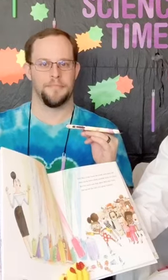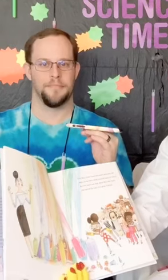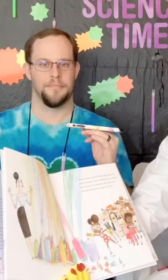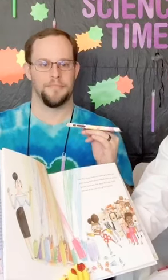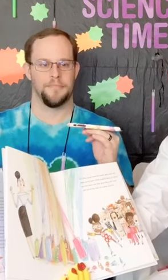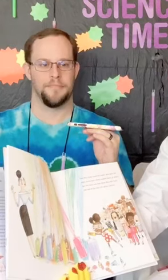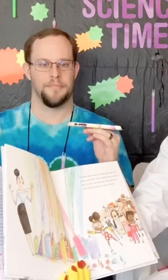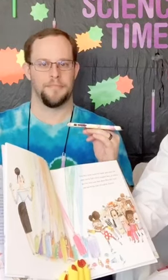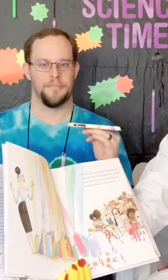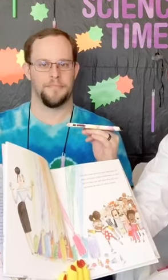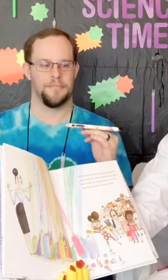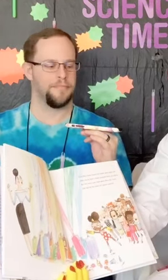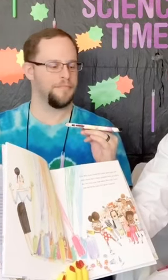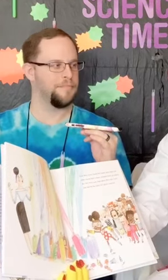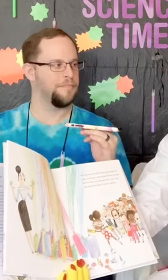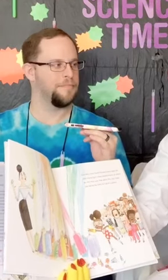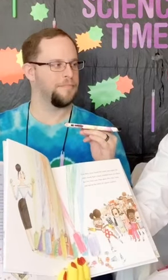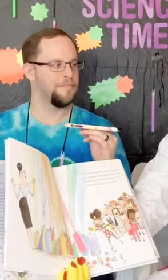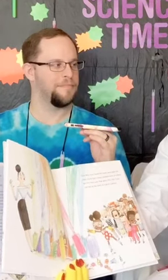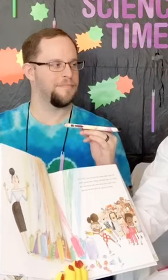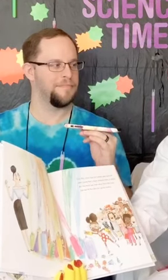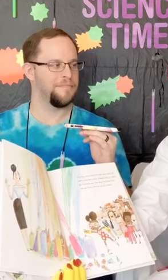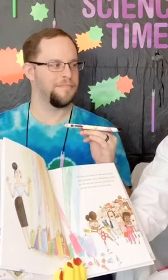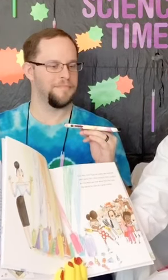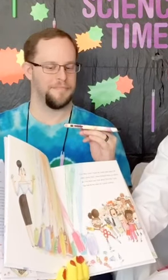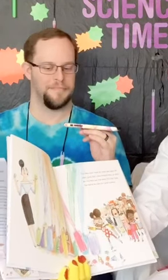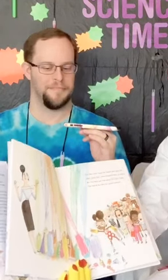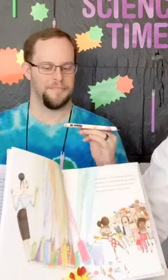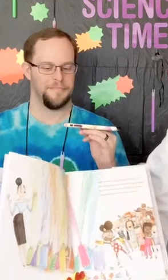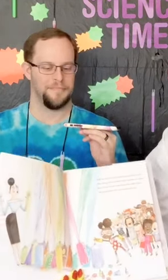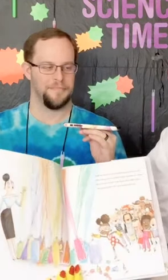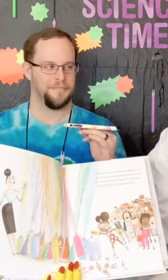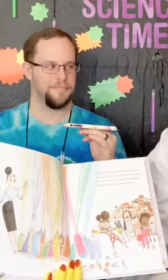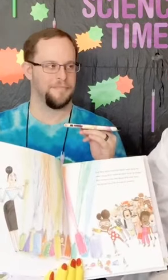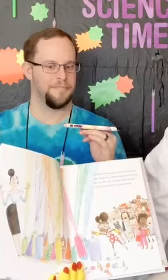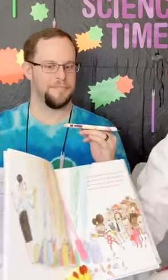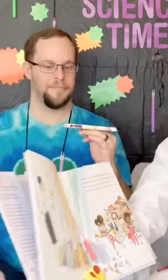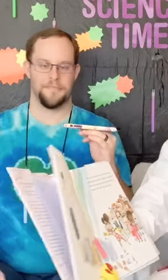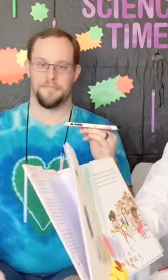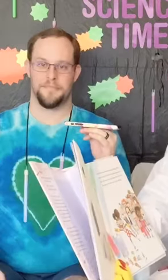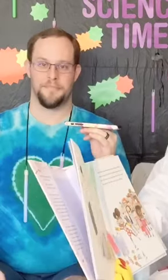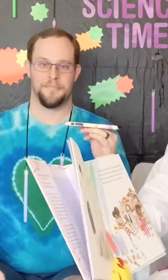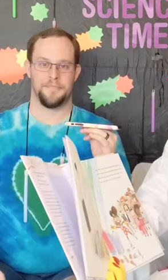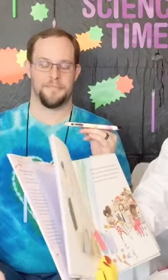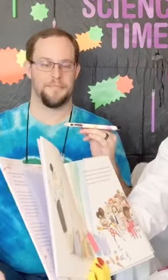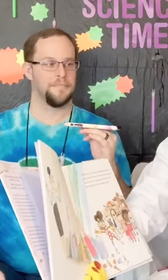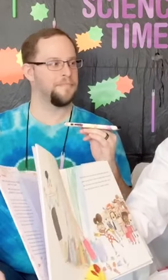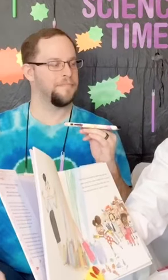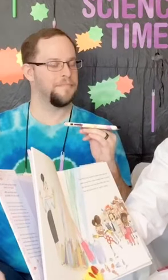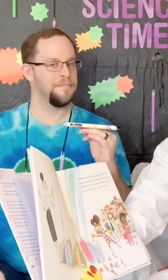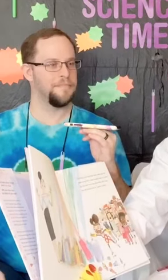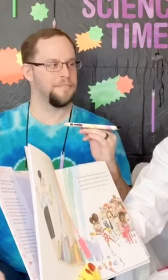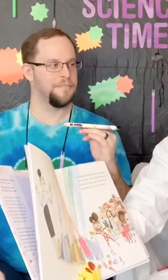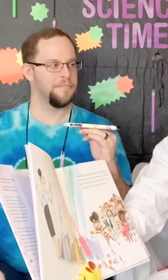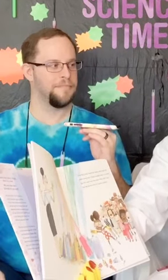full ,when young Ada's chaos wrecked havoc at school. But this much was clear about